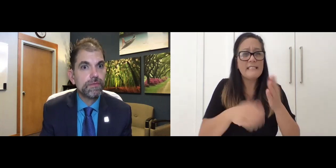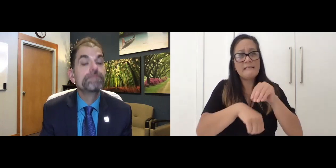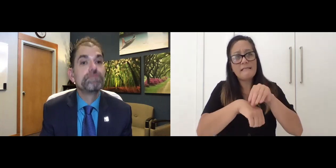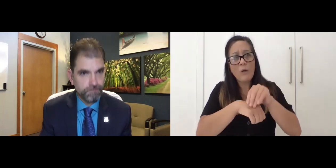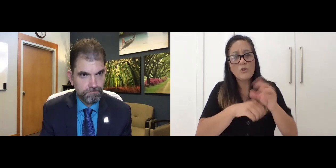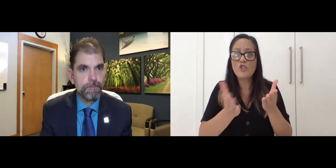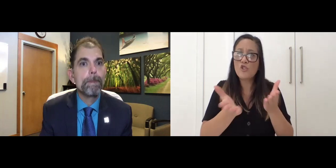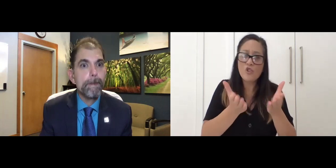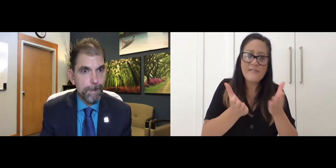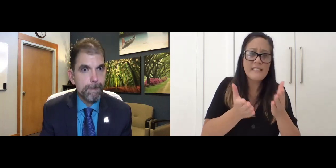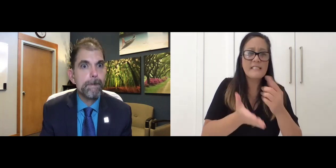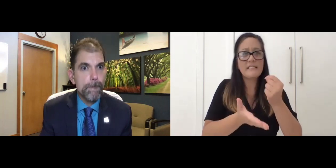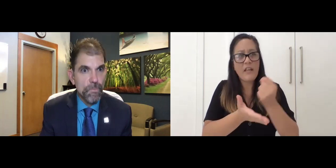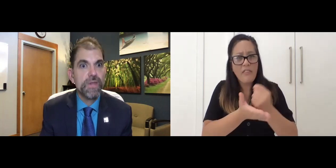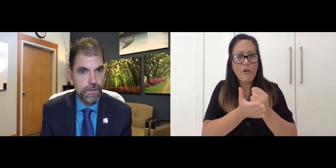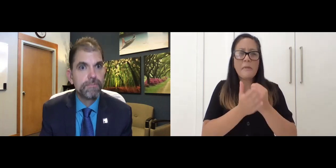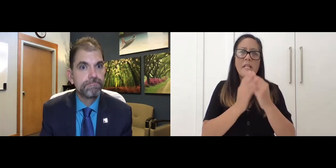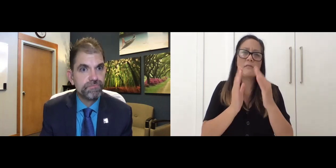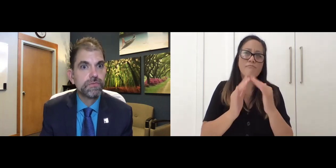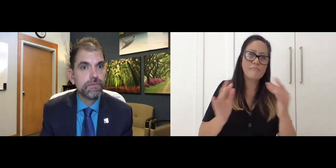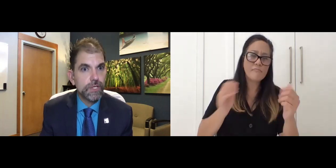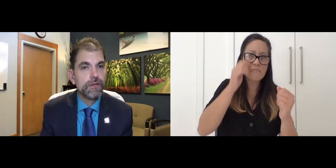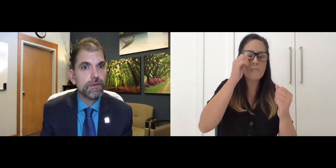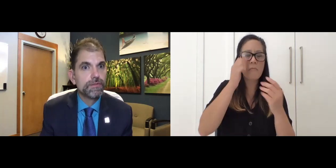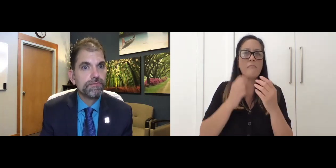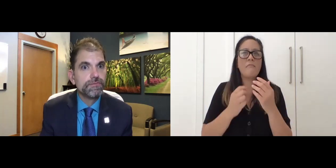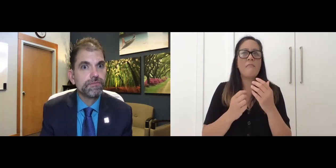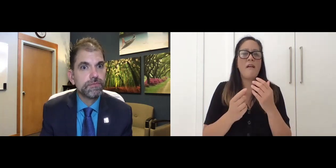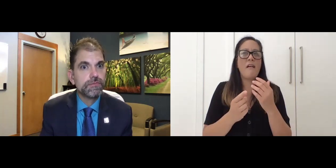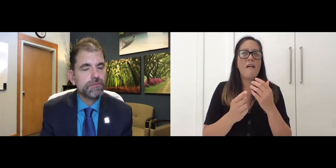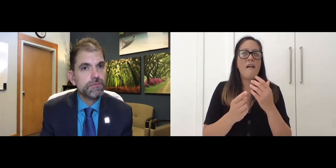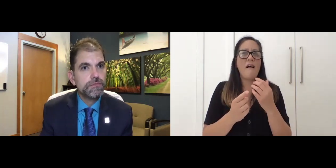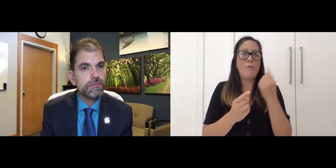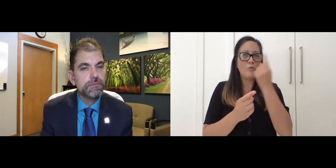seeking mental health services or counseling services.